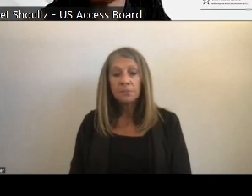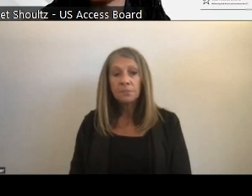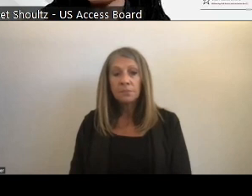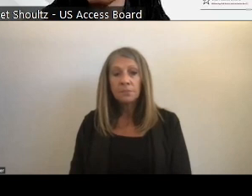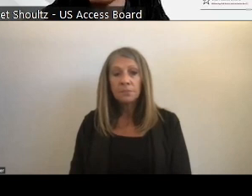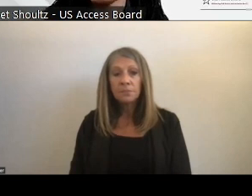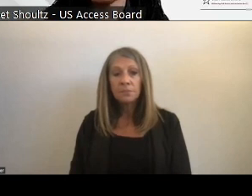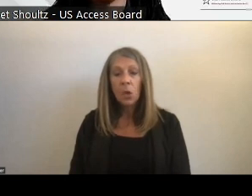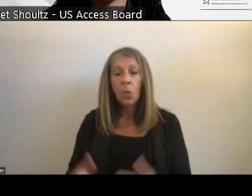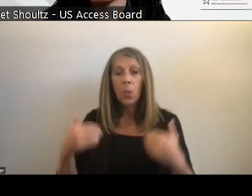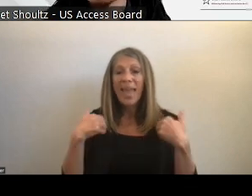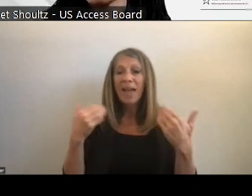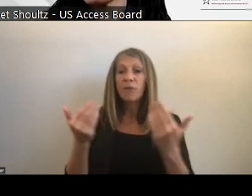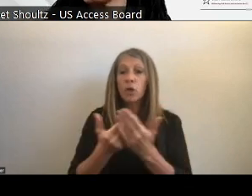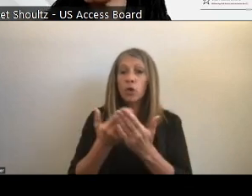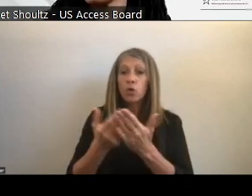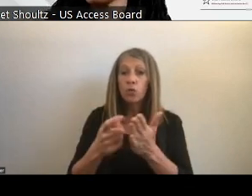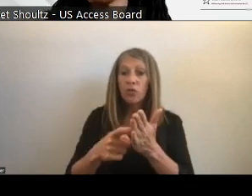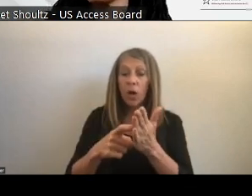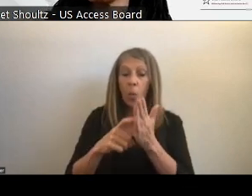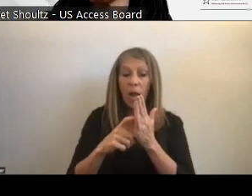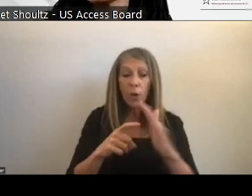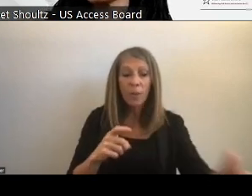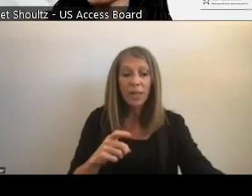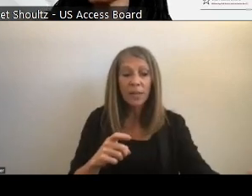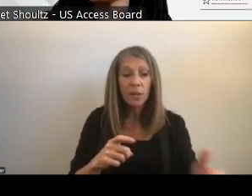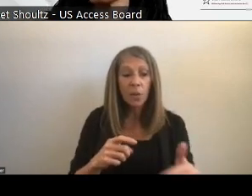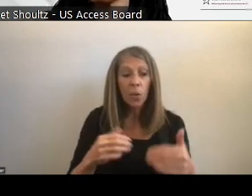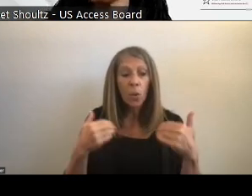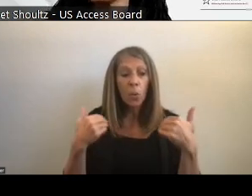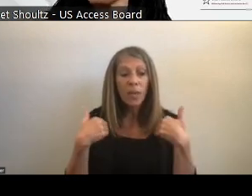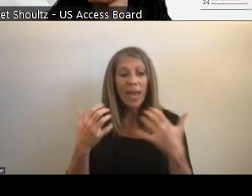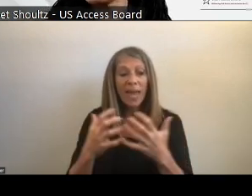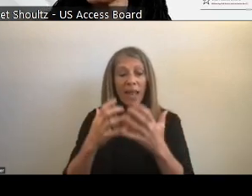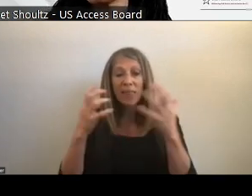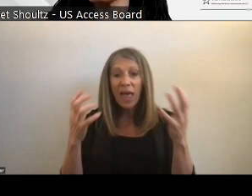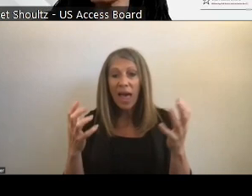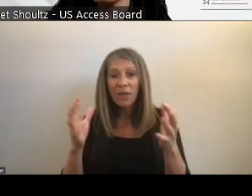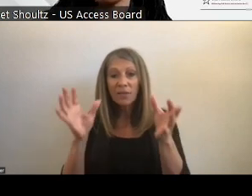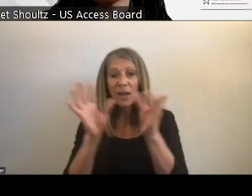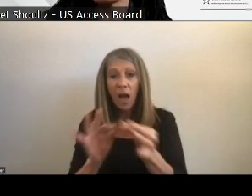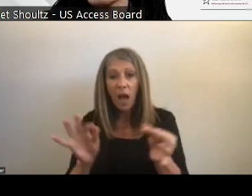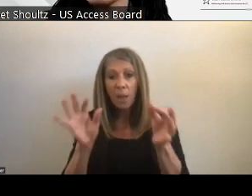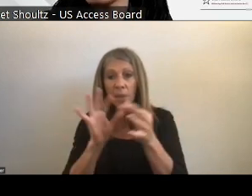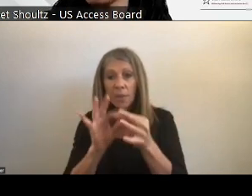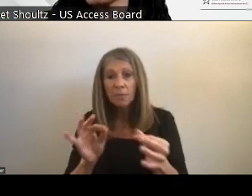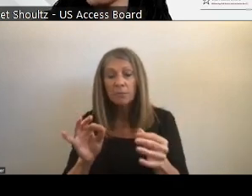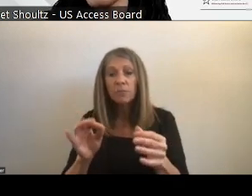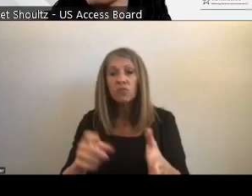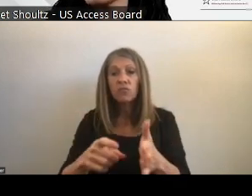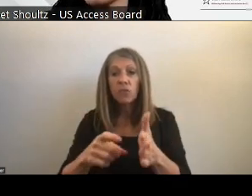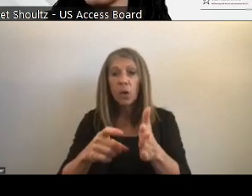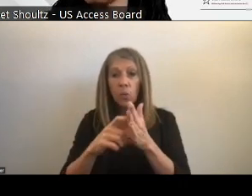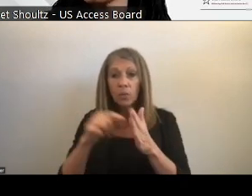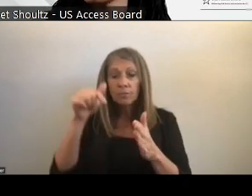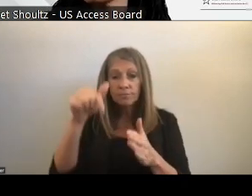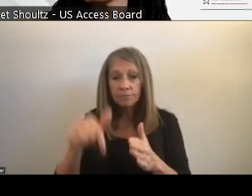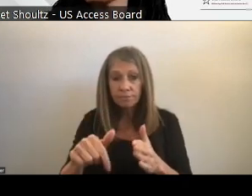We do have a new requirement. We had a lot of commenters requesting this requirement. And this is